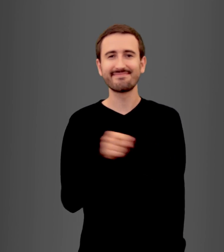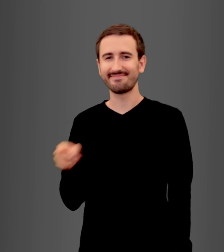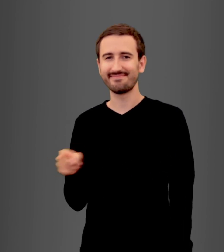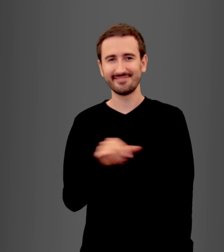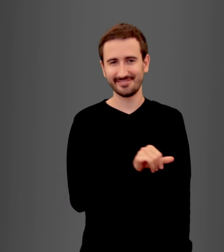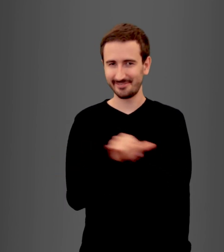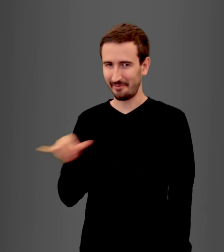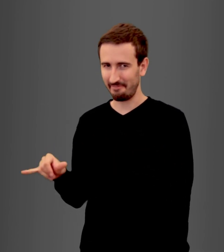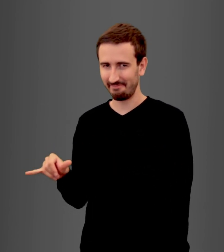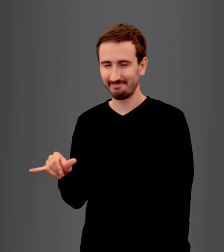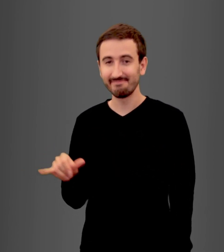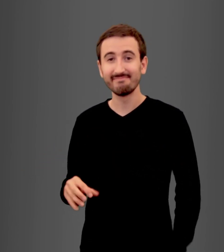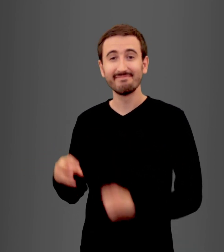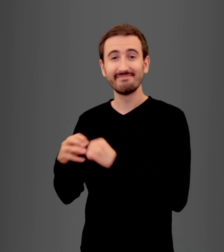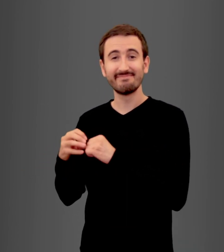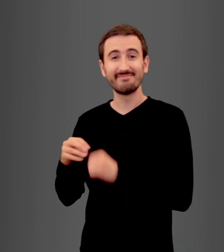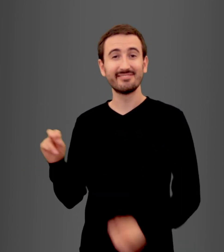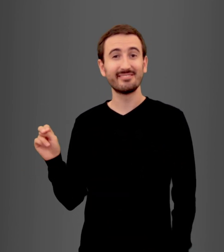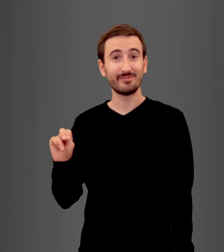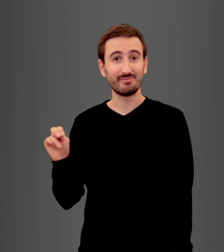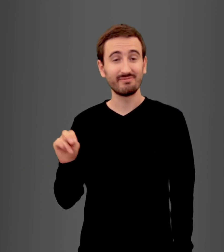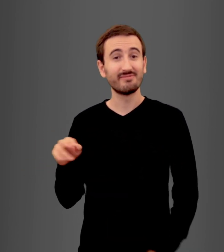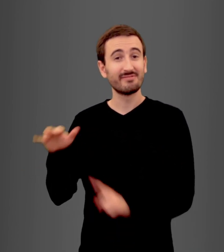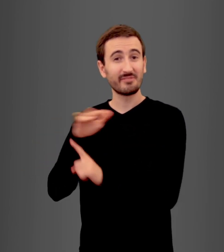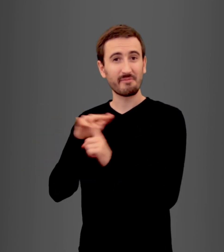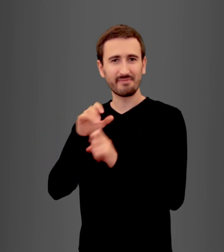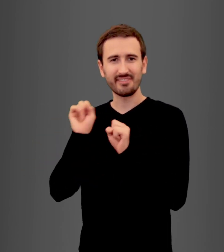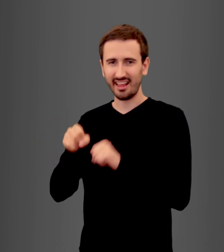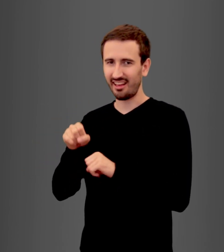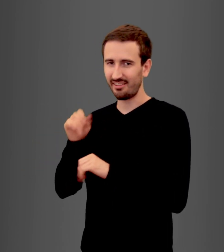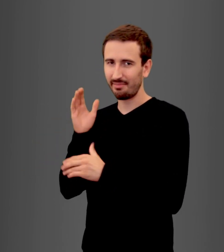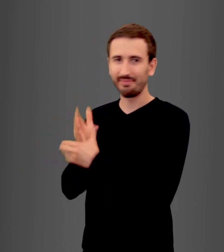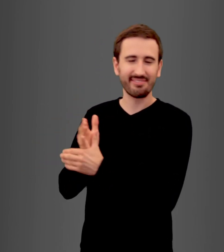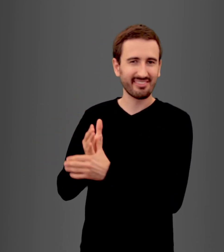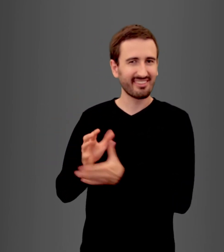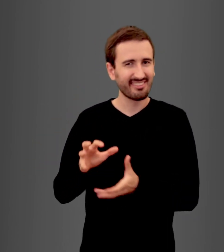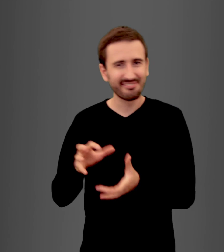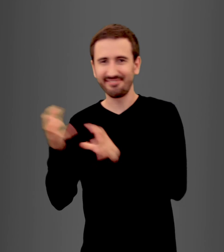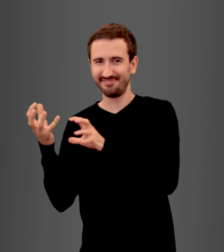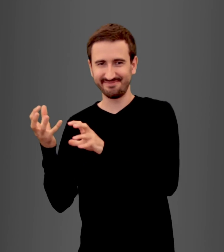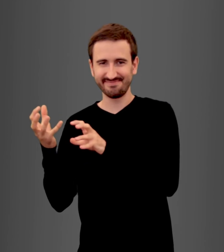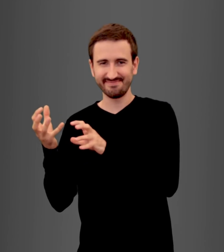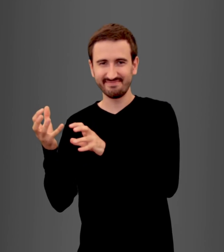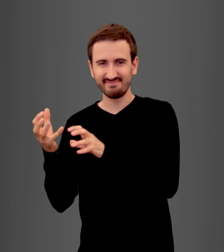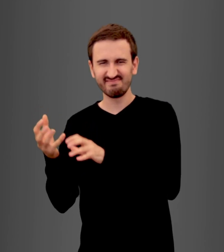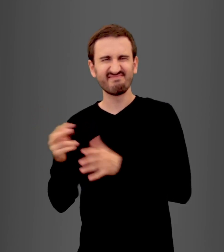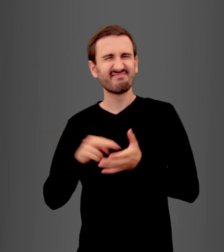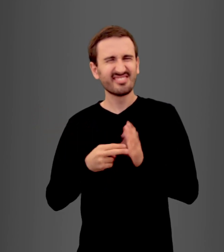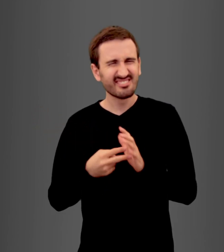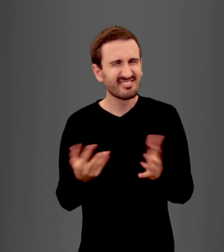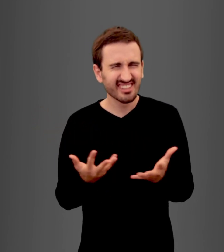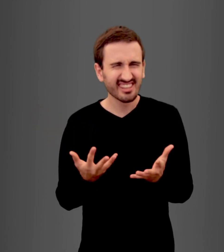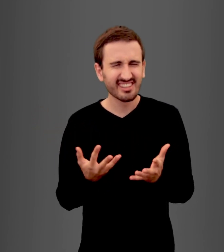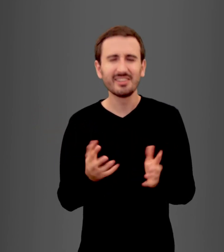The same is true for nitrogen-vacancy centers; they can be disturbed by environmental effects. What does such a disturbance look like?